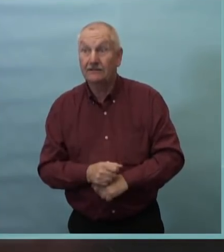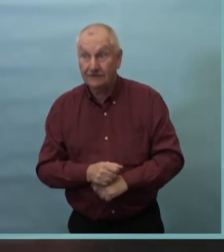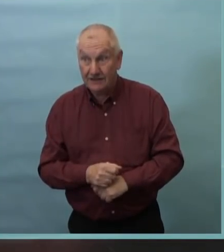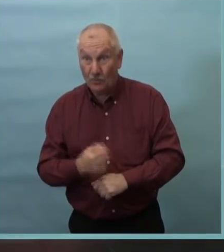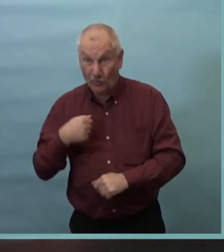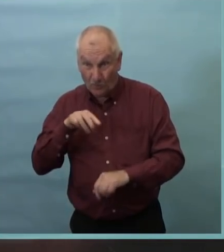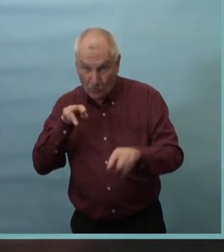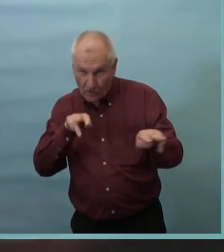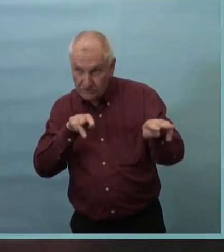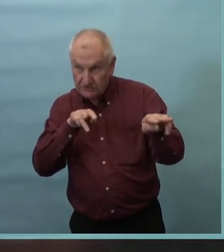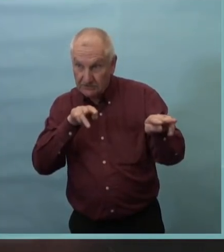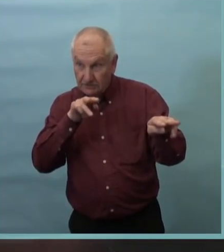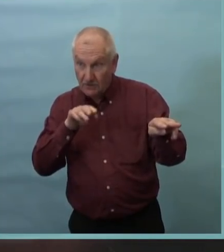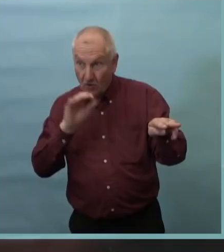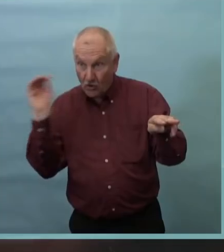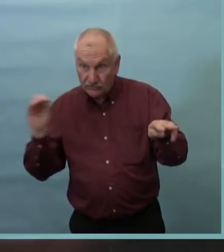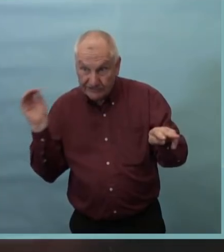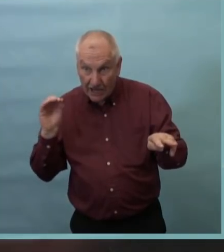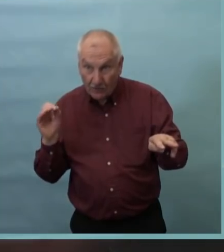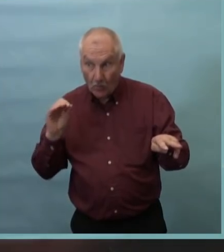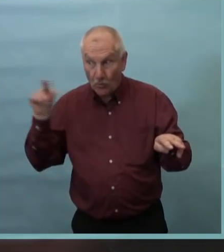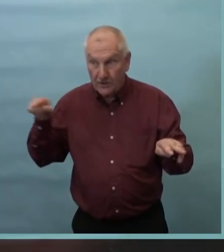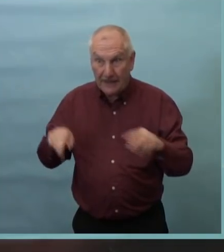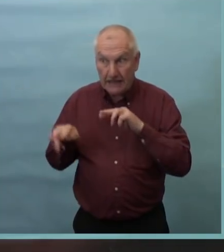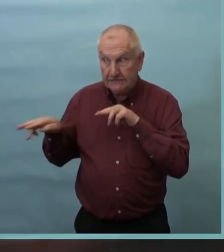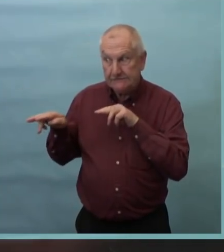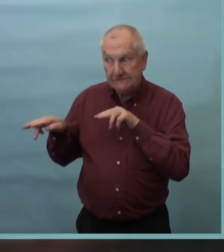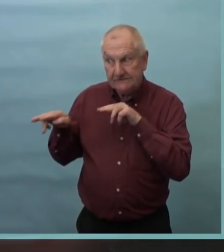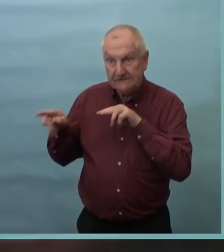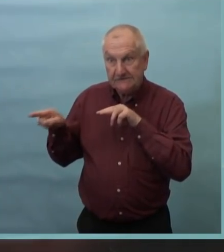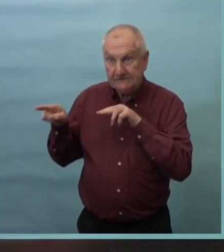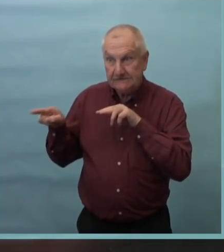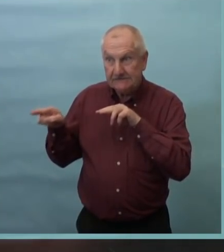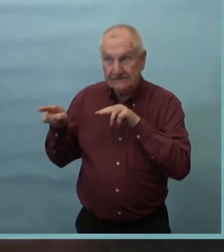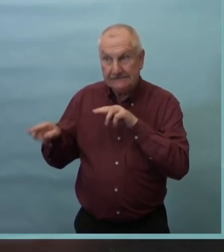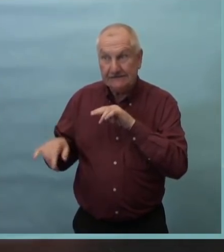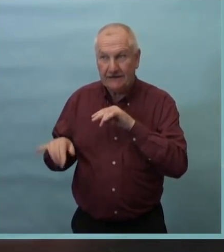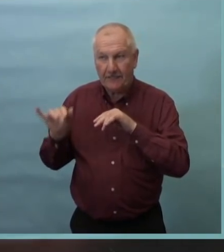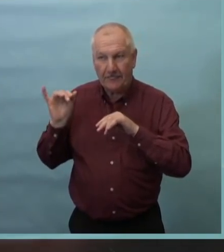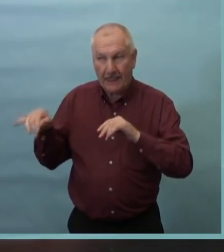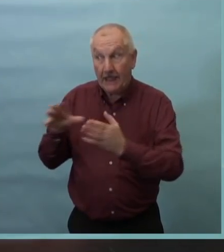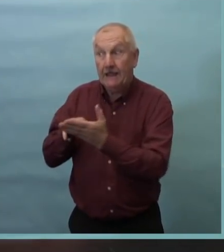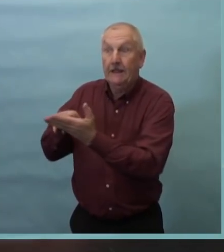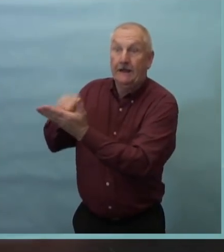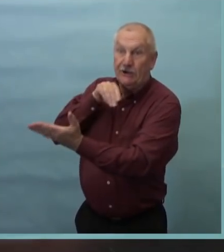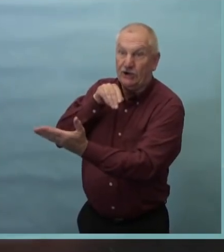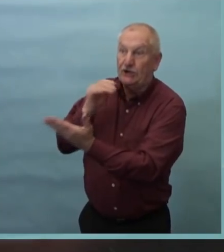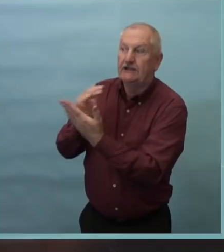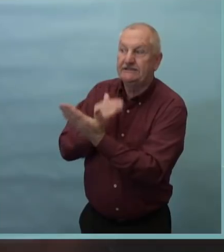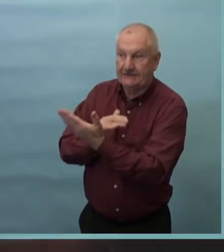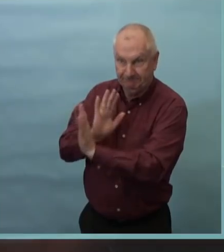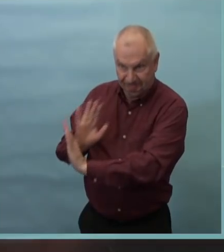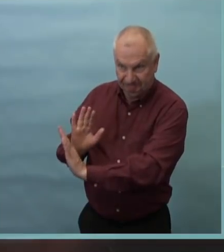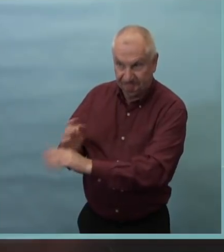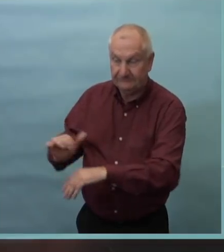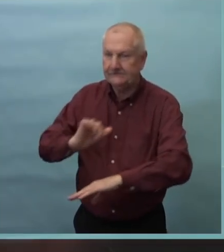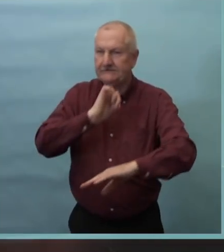observations and their lessons to the implementation here in Manitoba and I